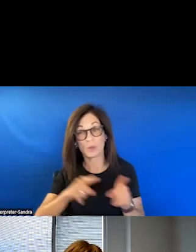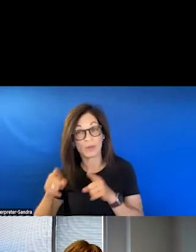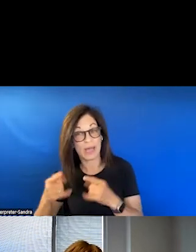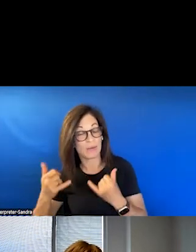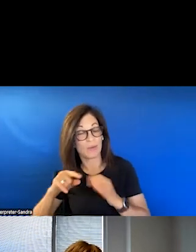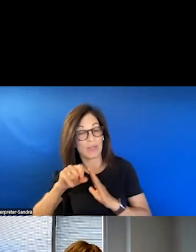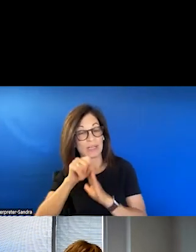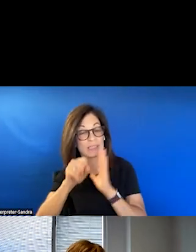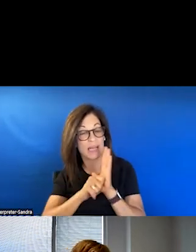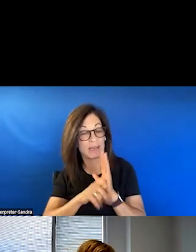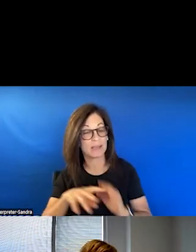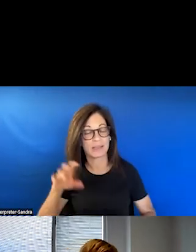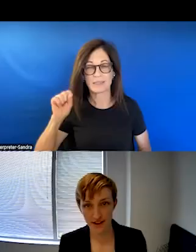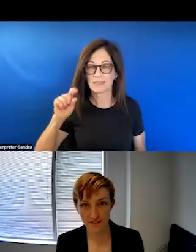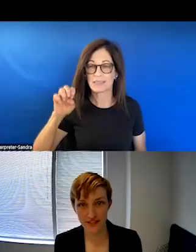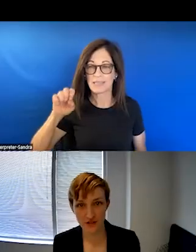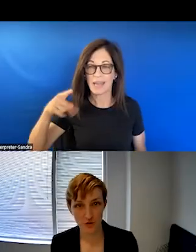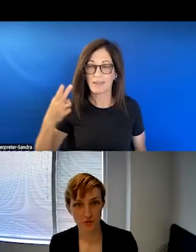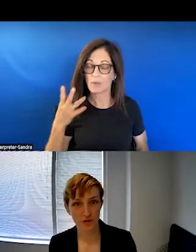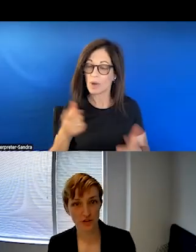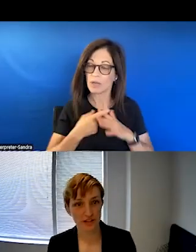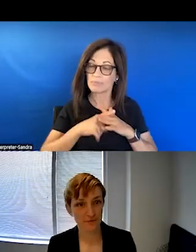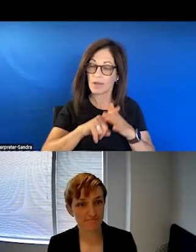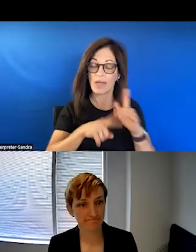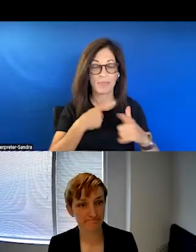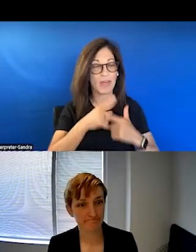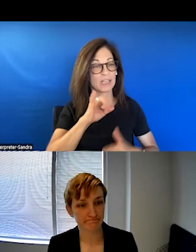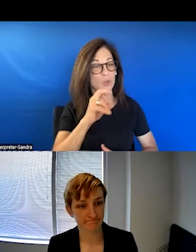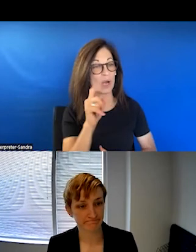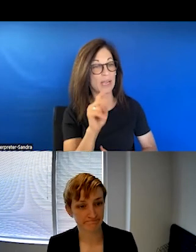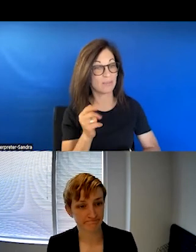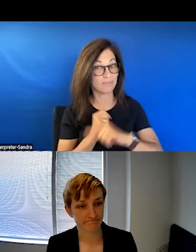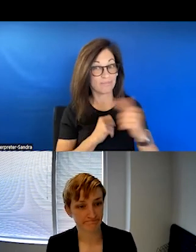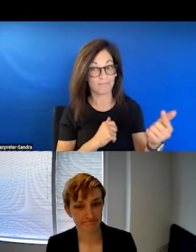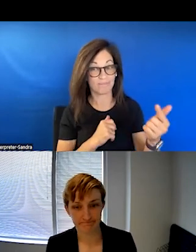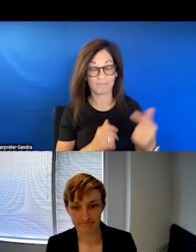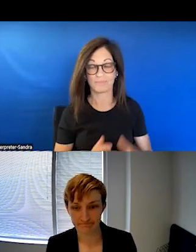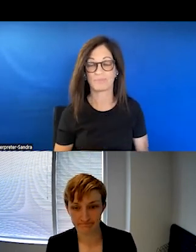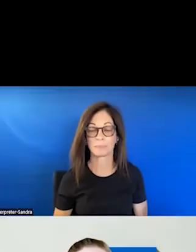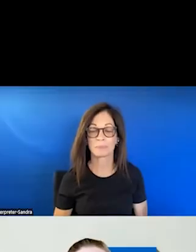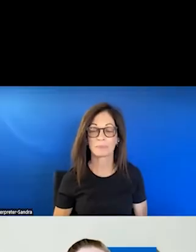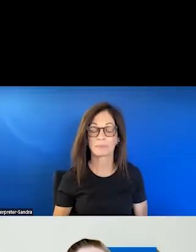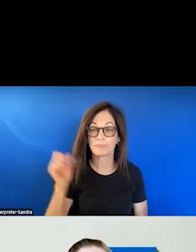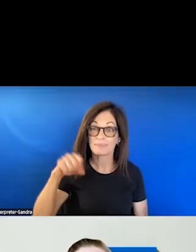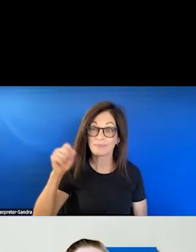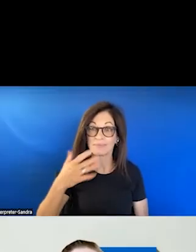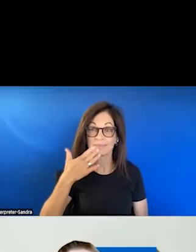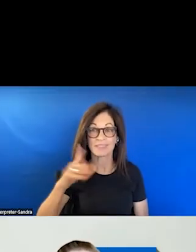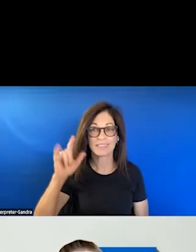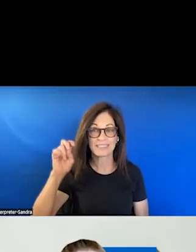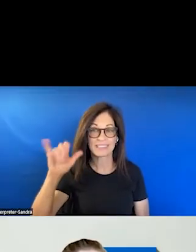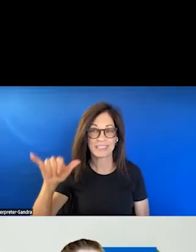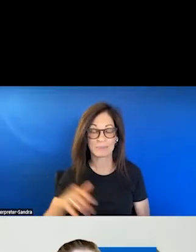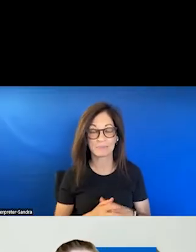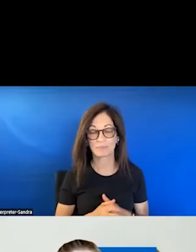STEPH, WANT TO KICK IT OFF. JORDAN, GO TO YOU. >> YEAH, THANKS, LINDSEY. NO CHANGES TO THE, MAP